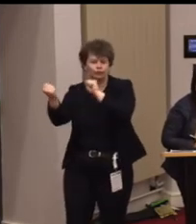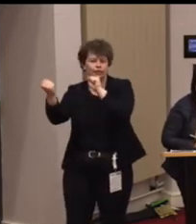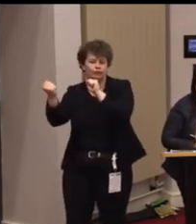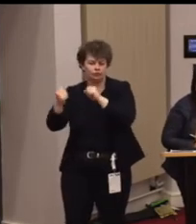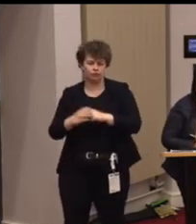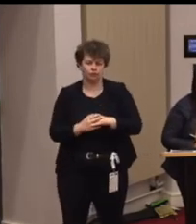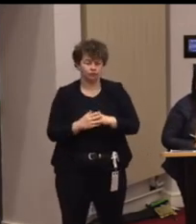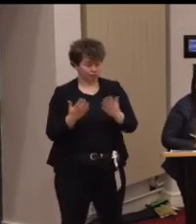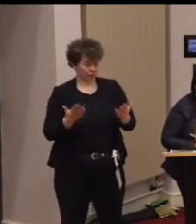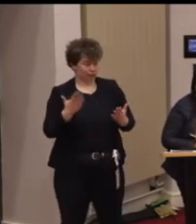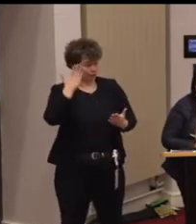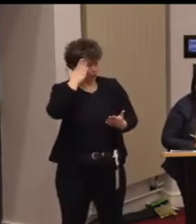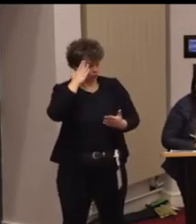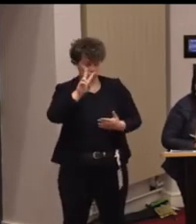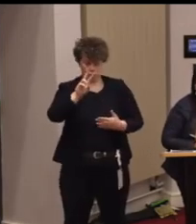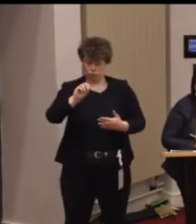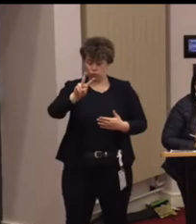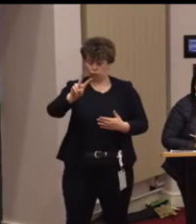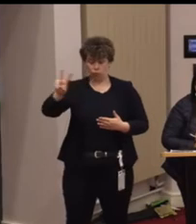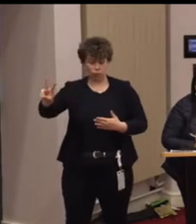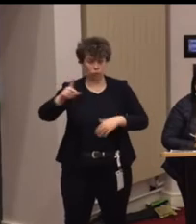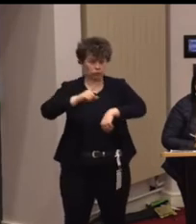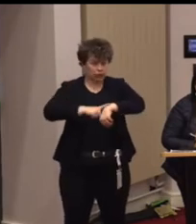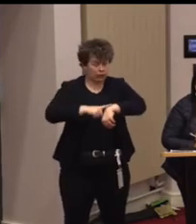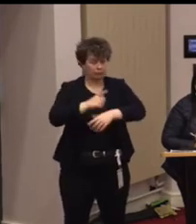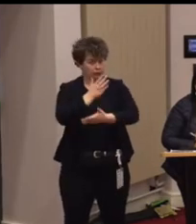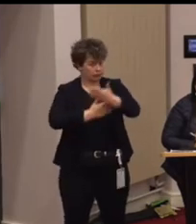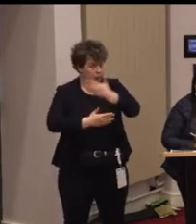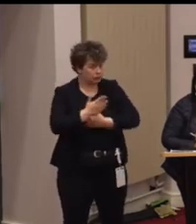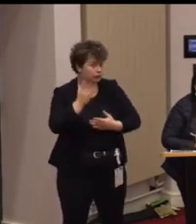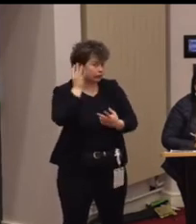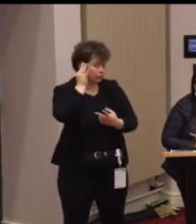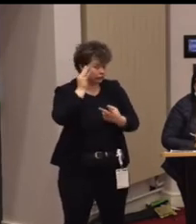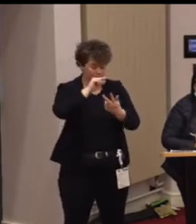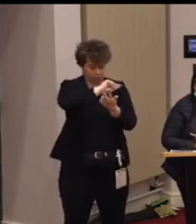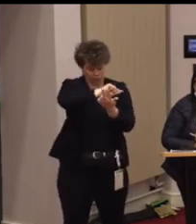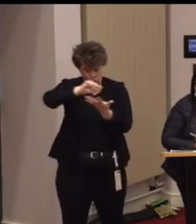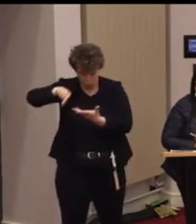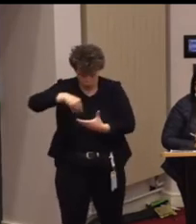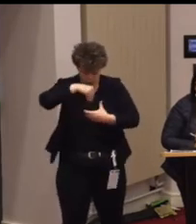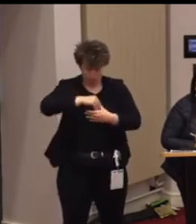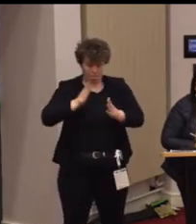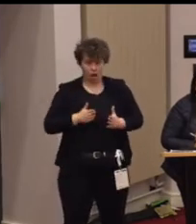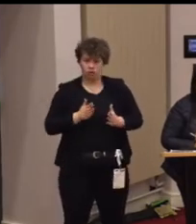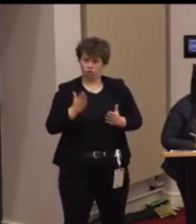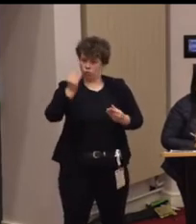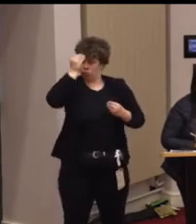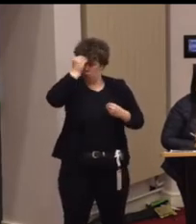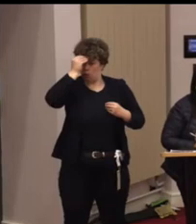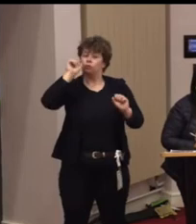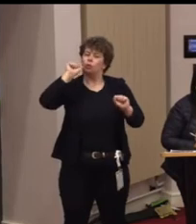and inclusion is a pre‑conditions to address the climate change. We realise that the multi